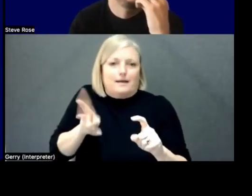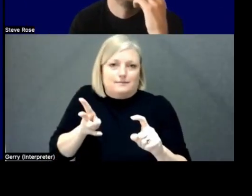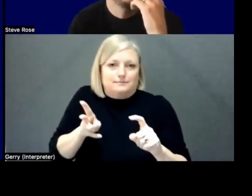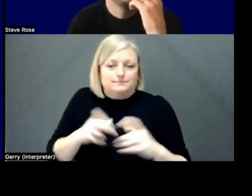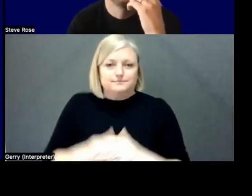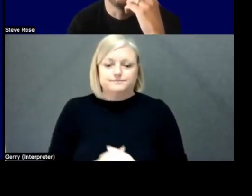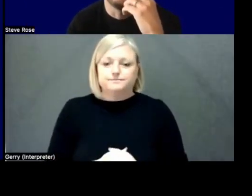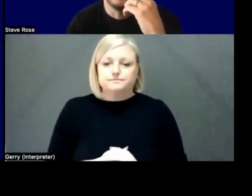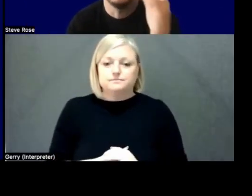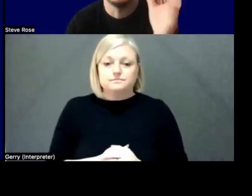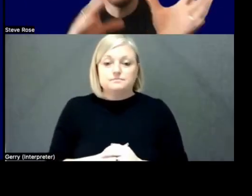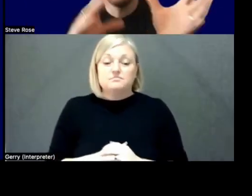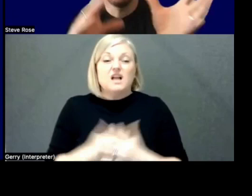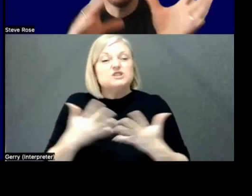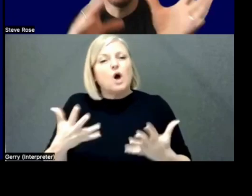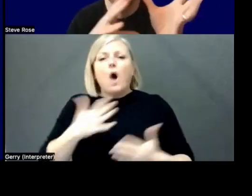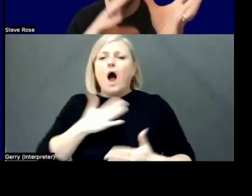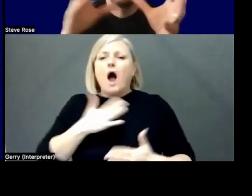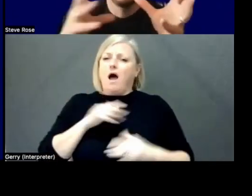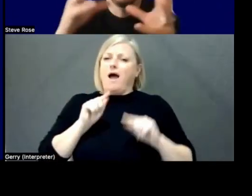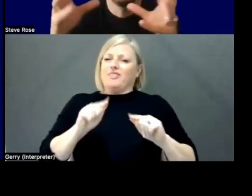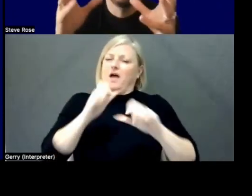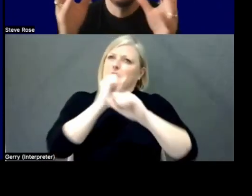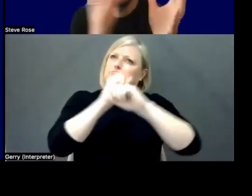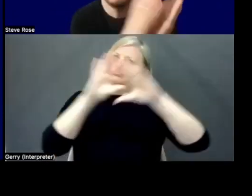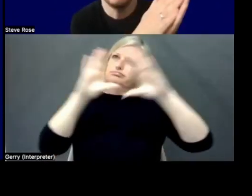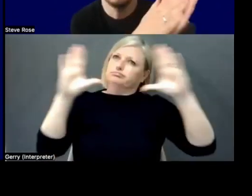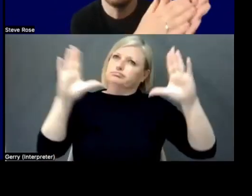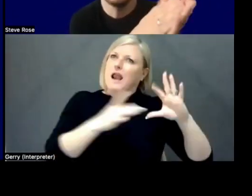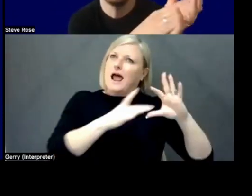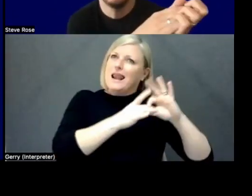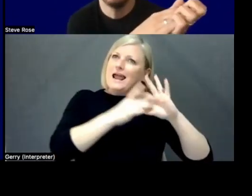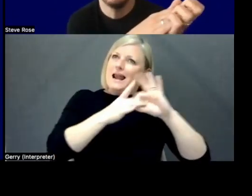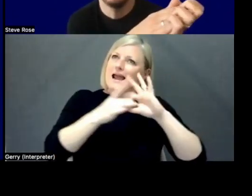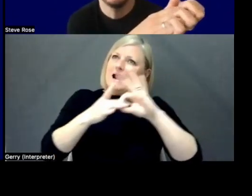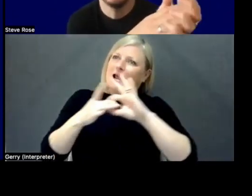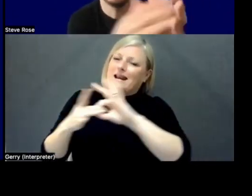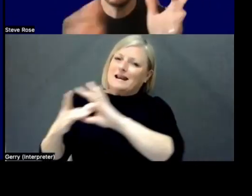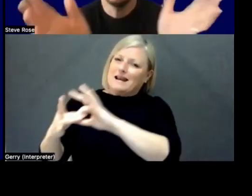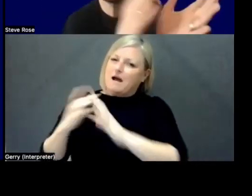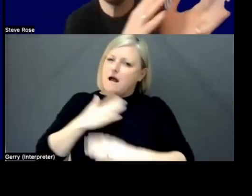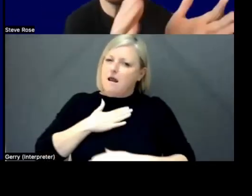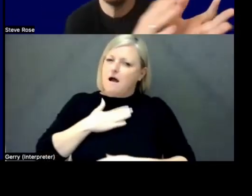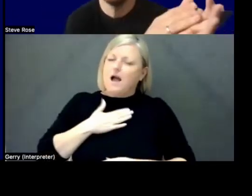It's helpful and it's a way of thinking. In the past when I worked with kids, I'm just looking